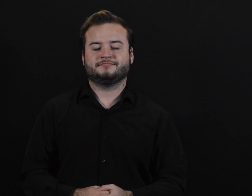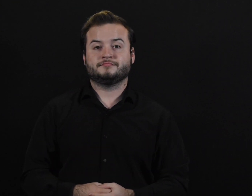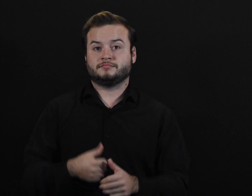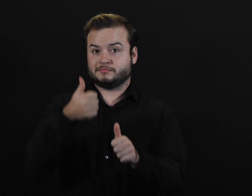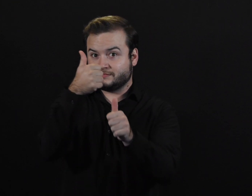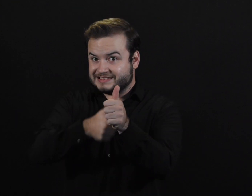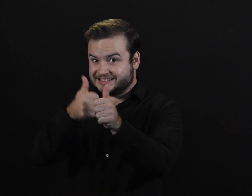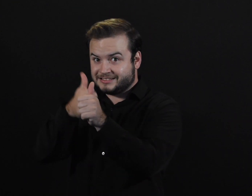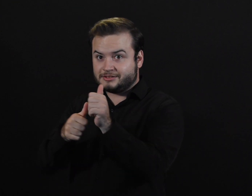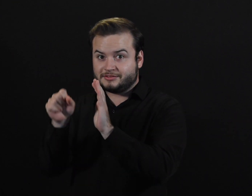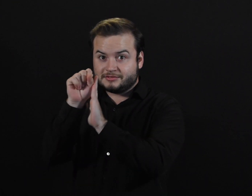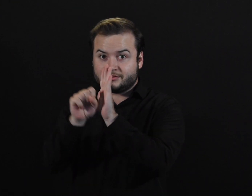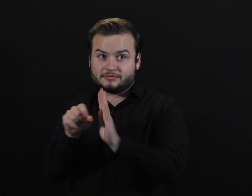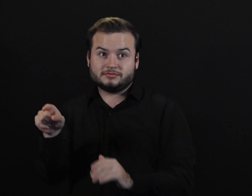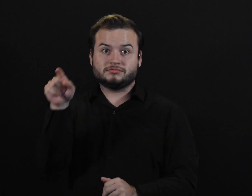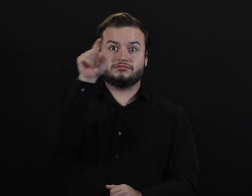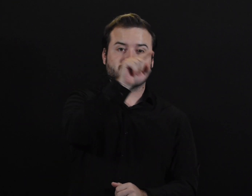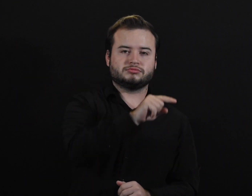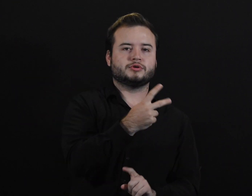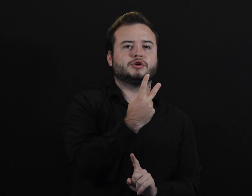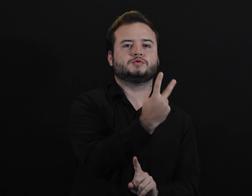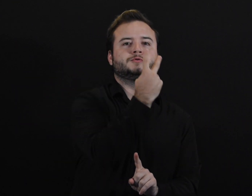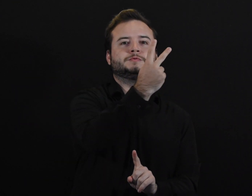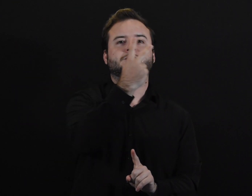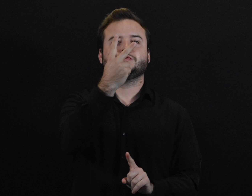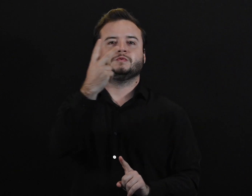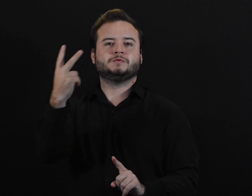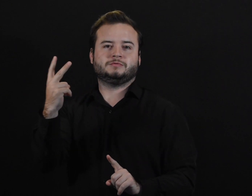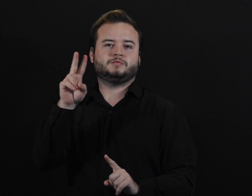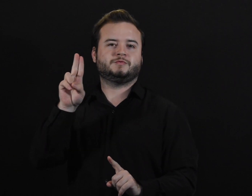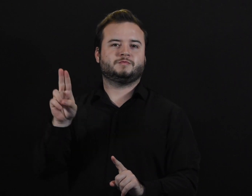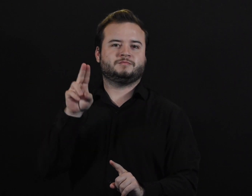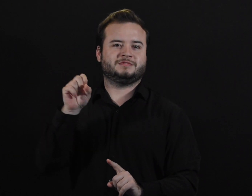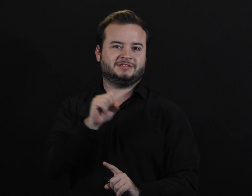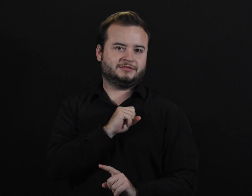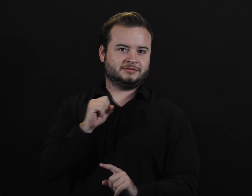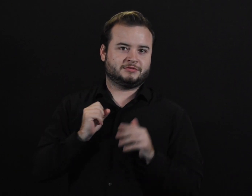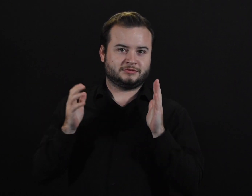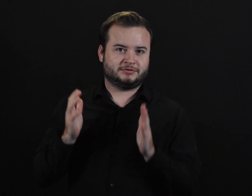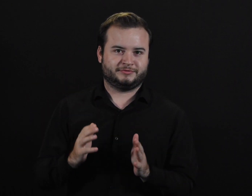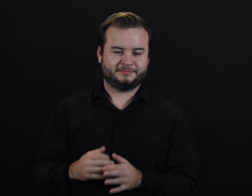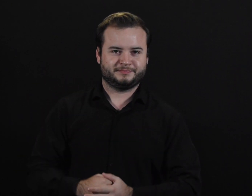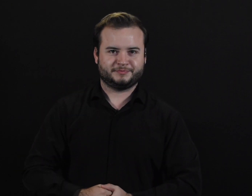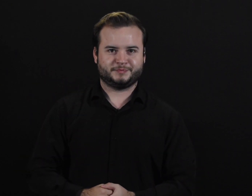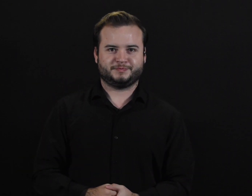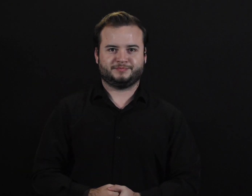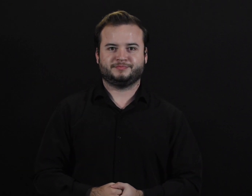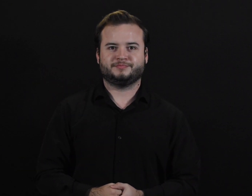Each state has two US Senators.